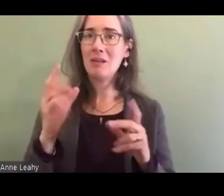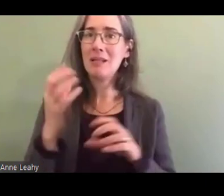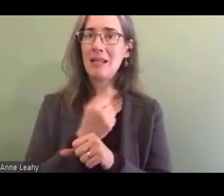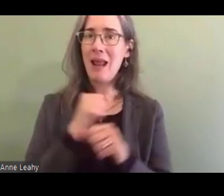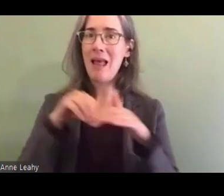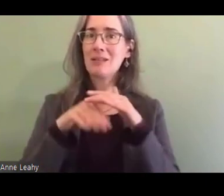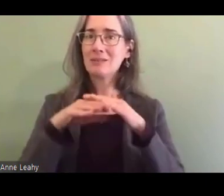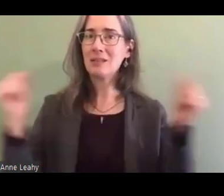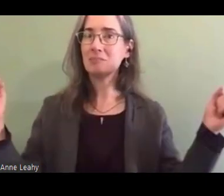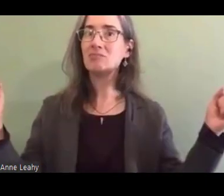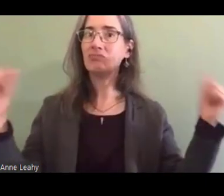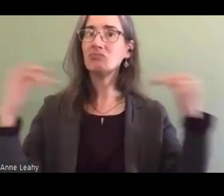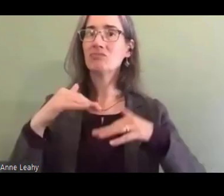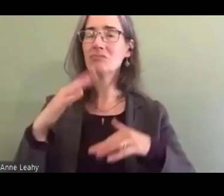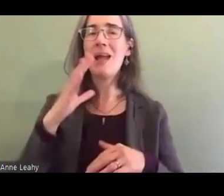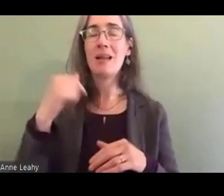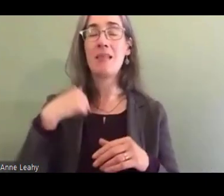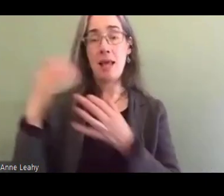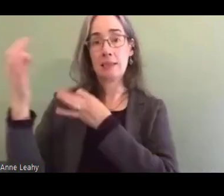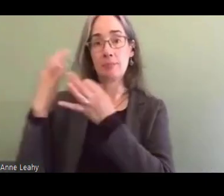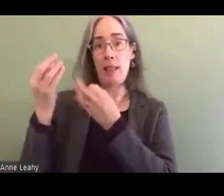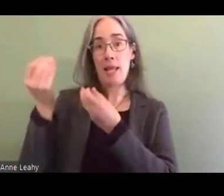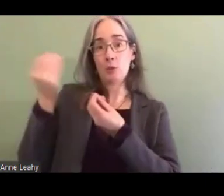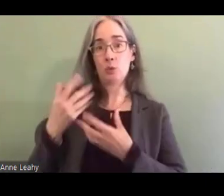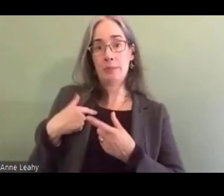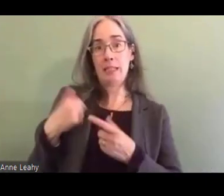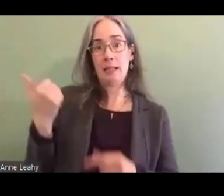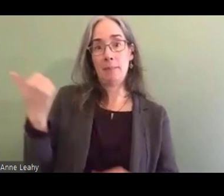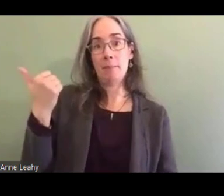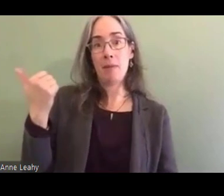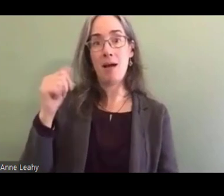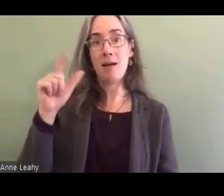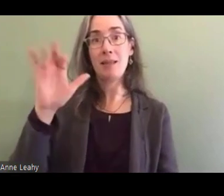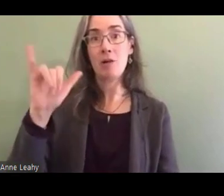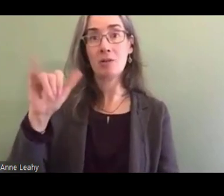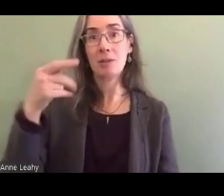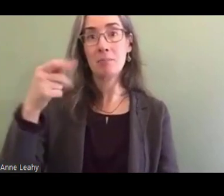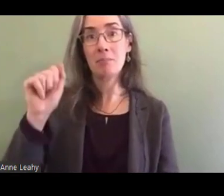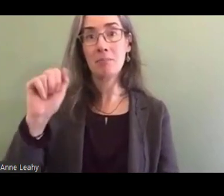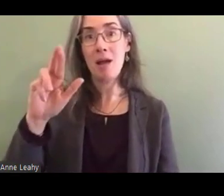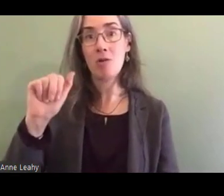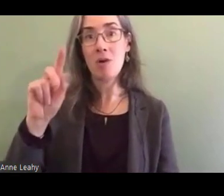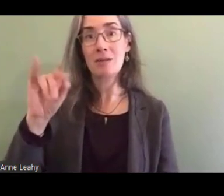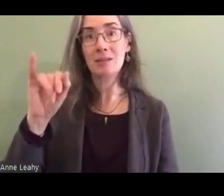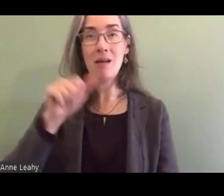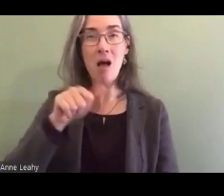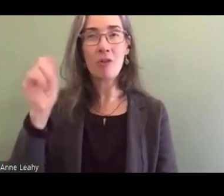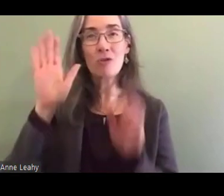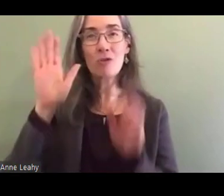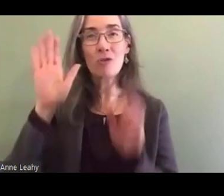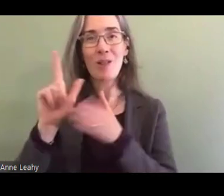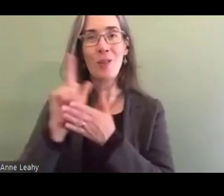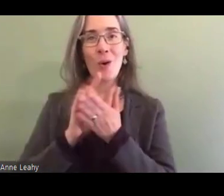And it was explained to me by Larry Paradis and other great lawyers like him